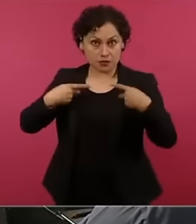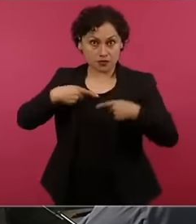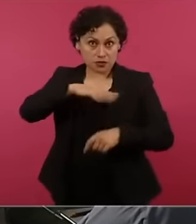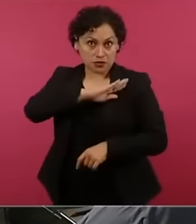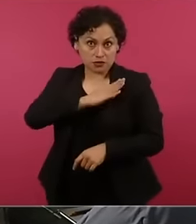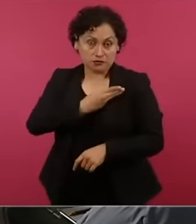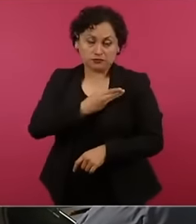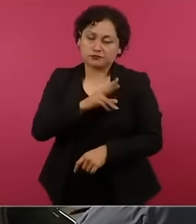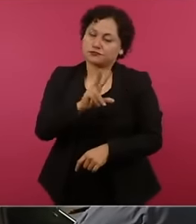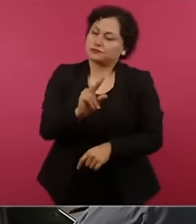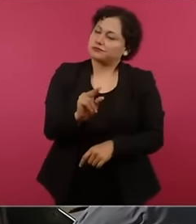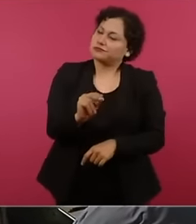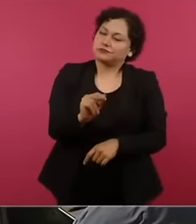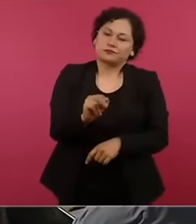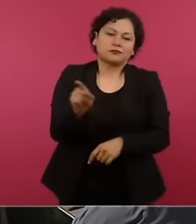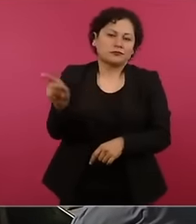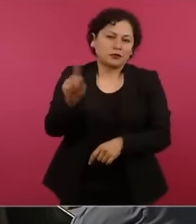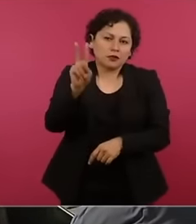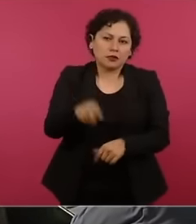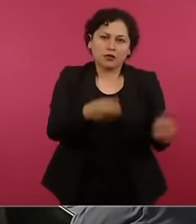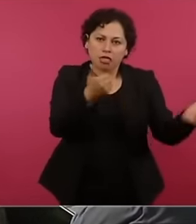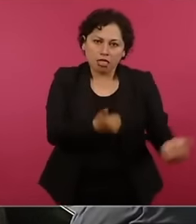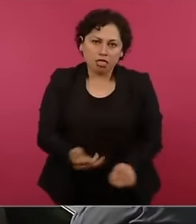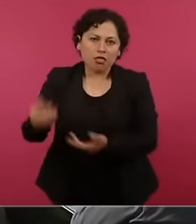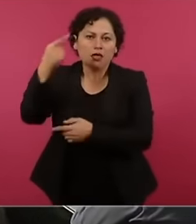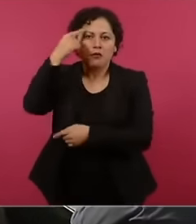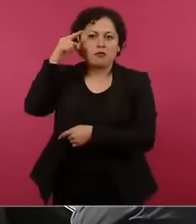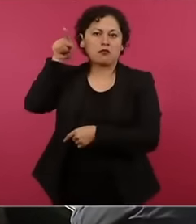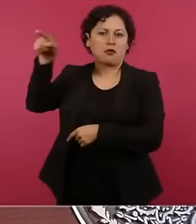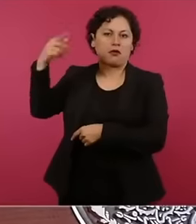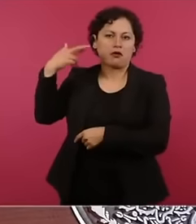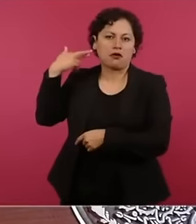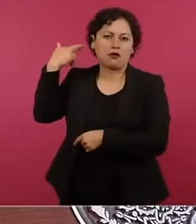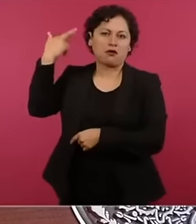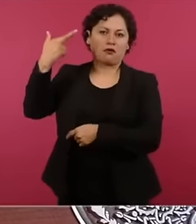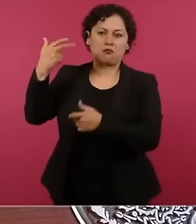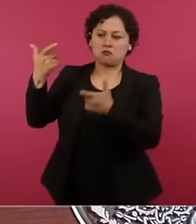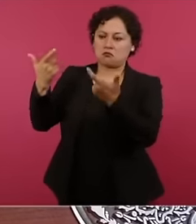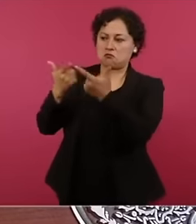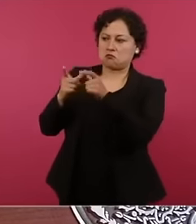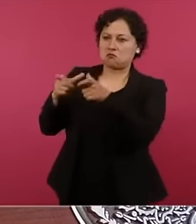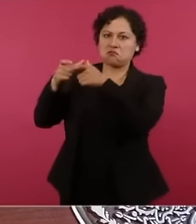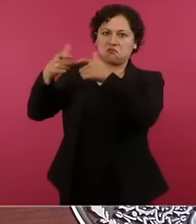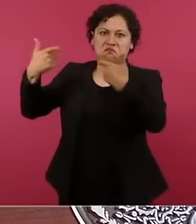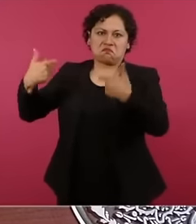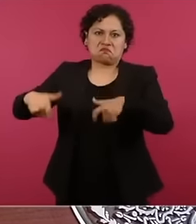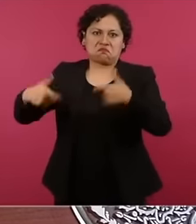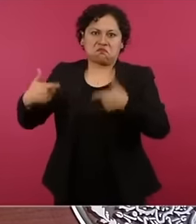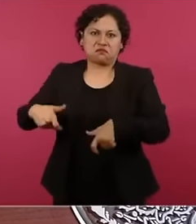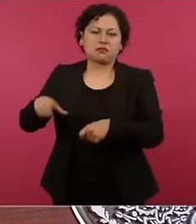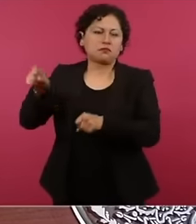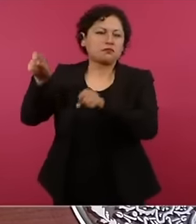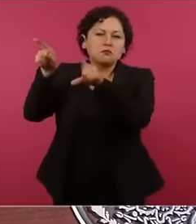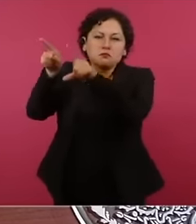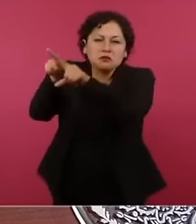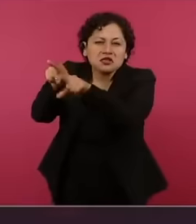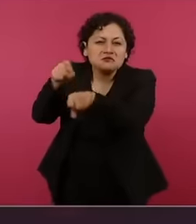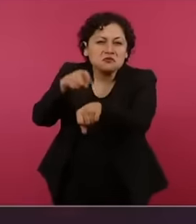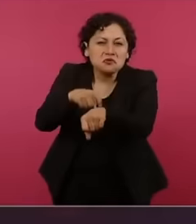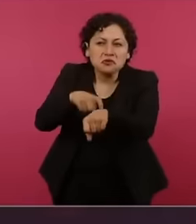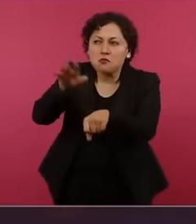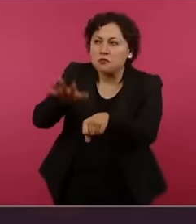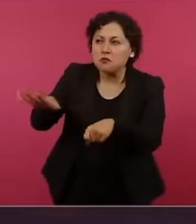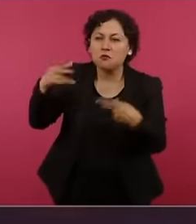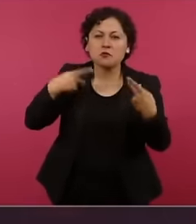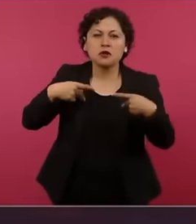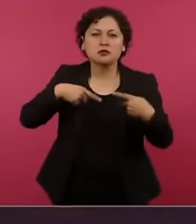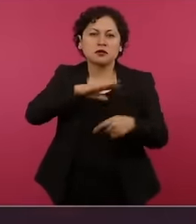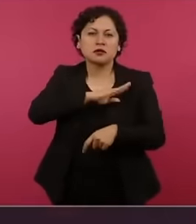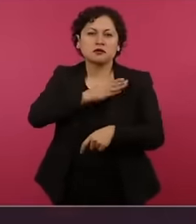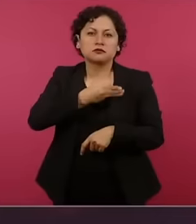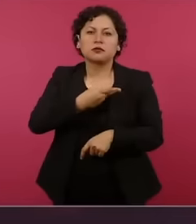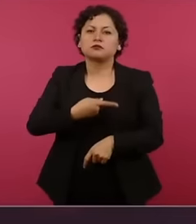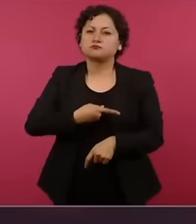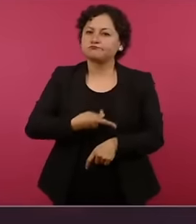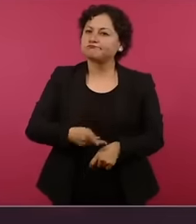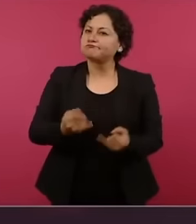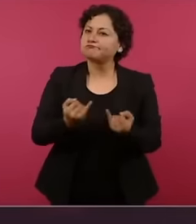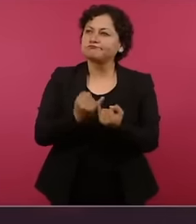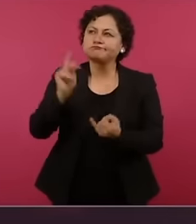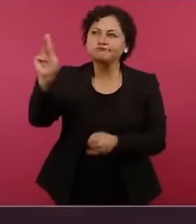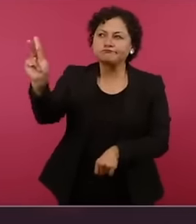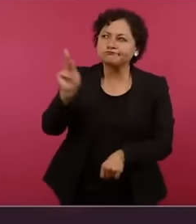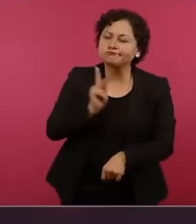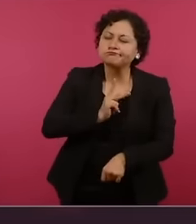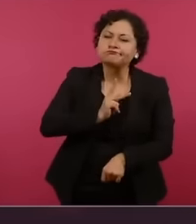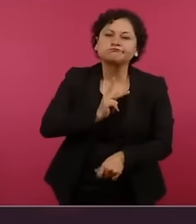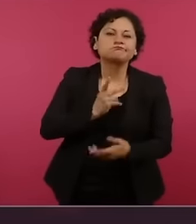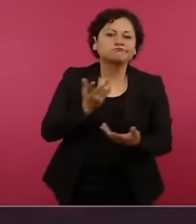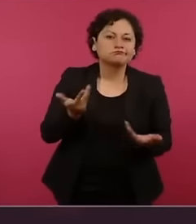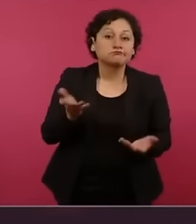who at the same time suffered from a lot of poverty of much abandonment So we do achieve and we are